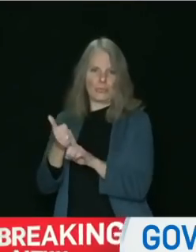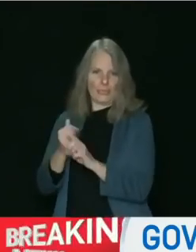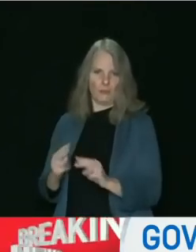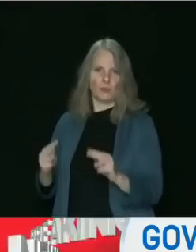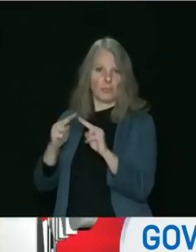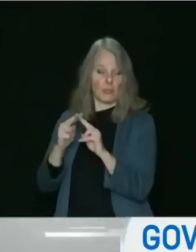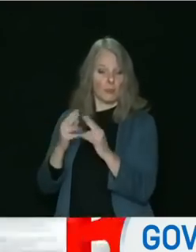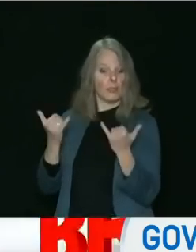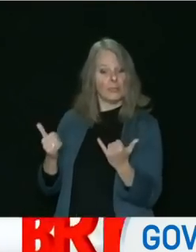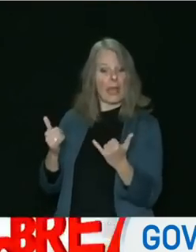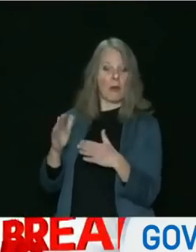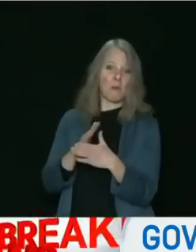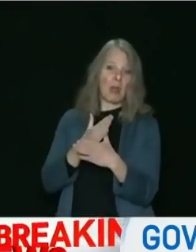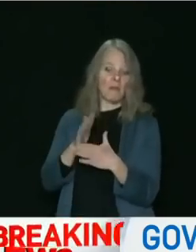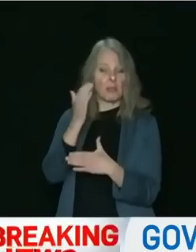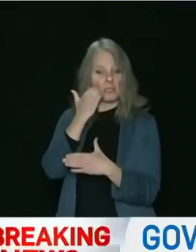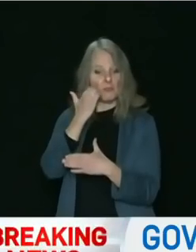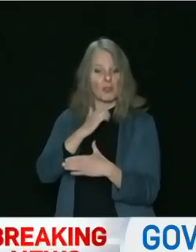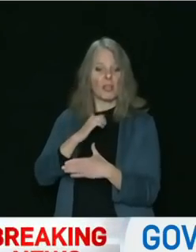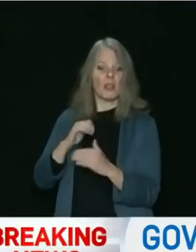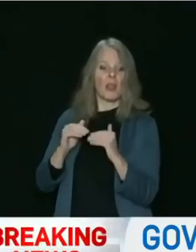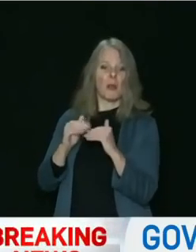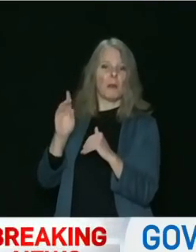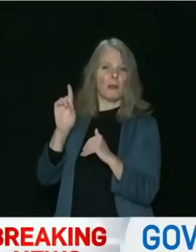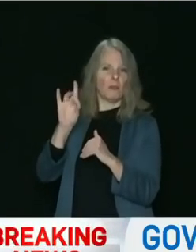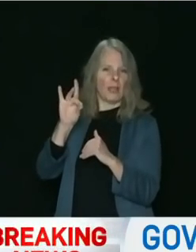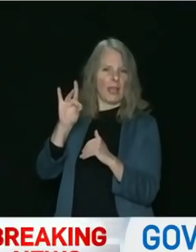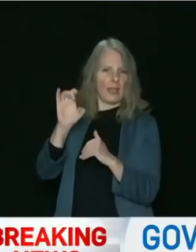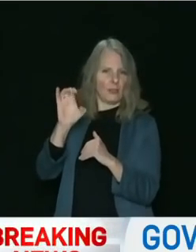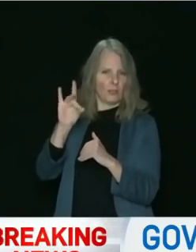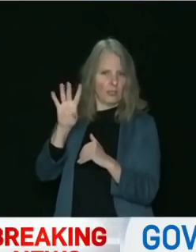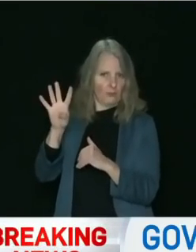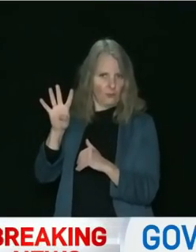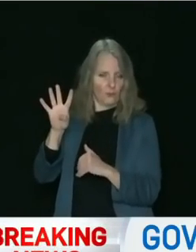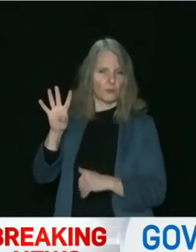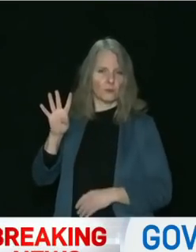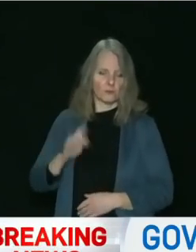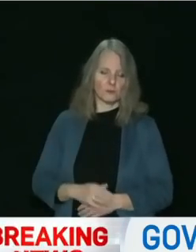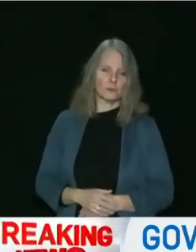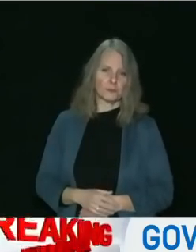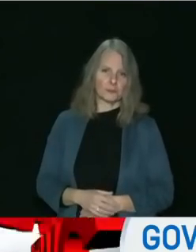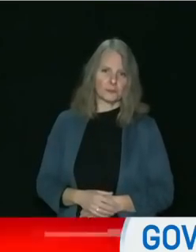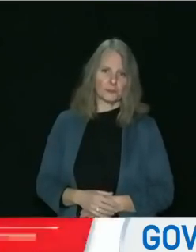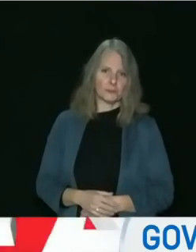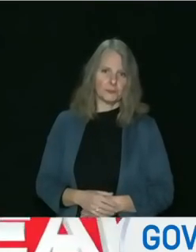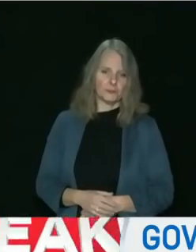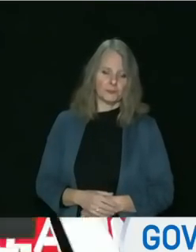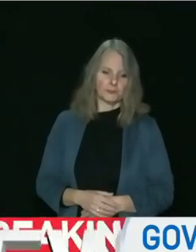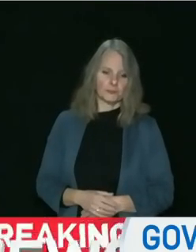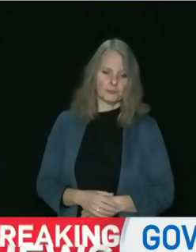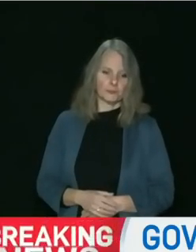AN AVERAGE OF 6779 DAILY